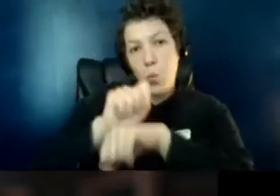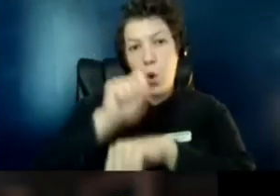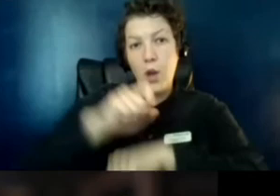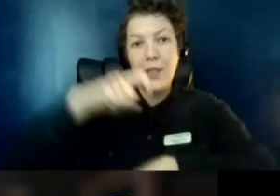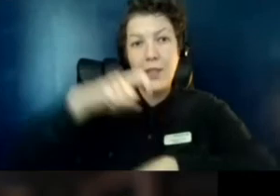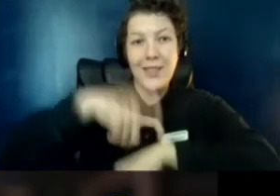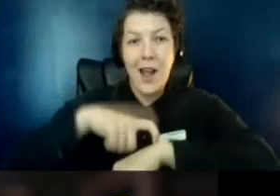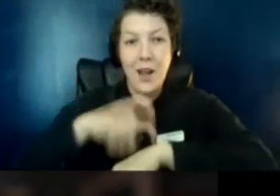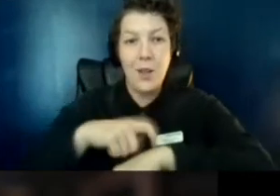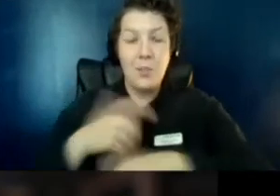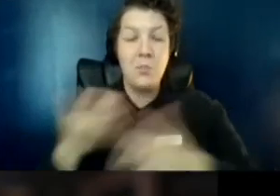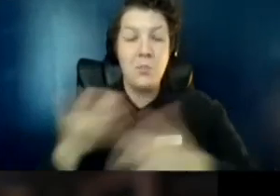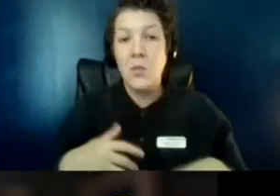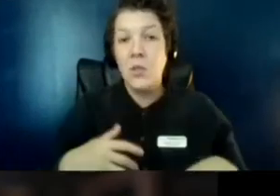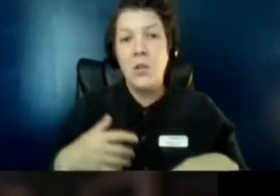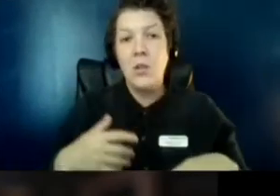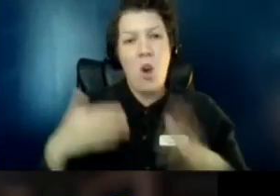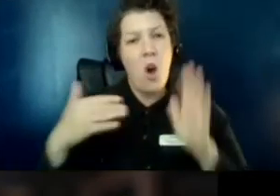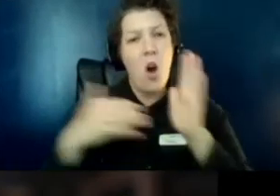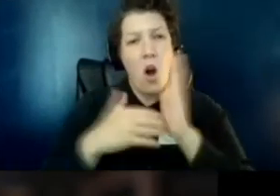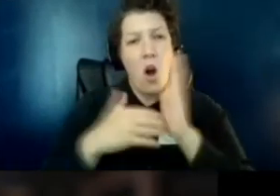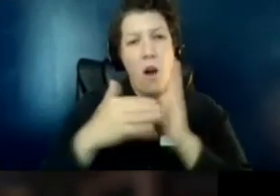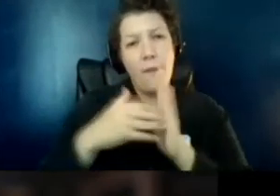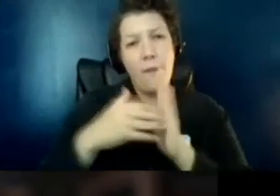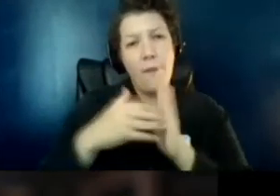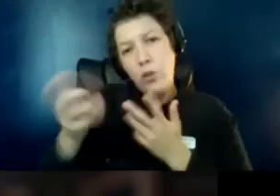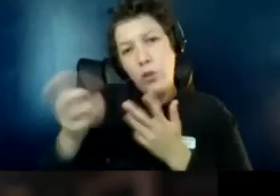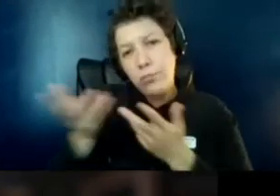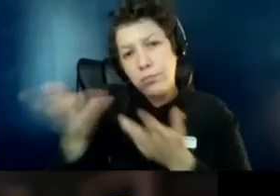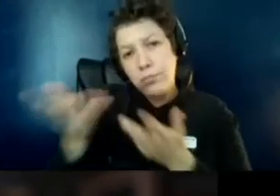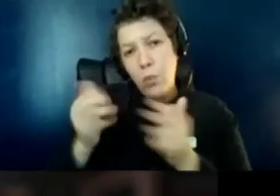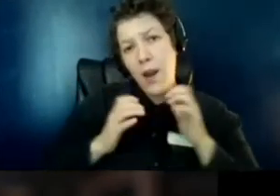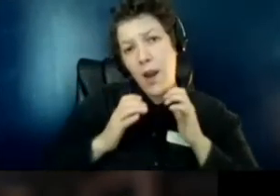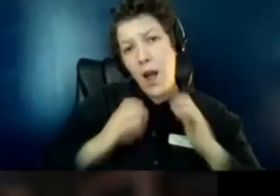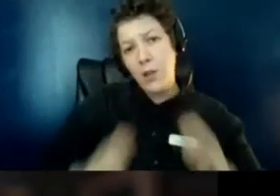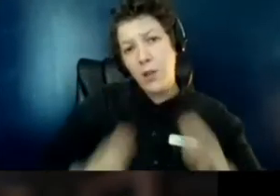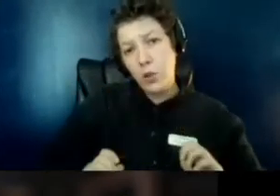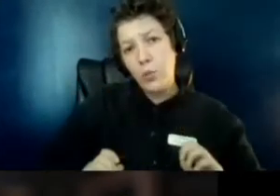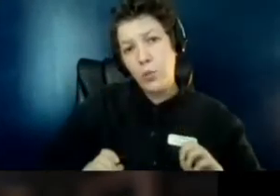Now if you work in a workplace that's using some sort of agile type department process,